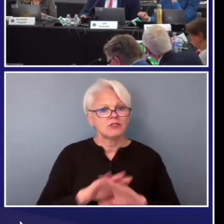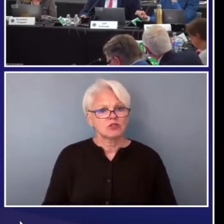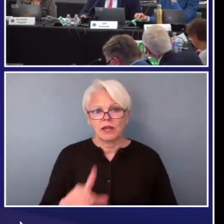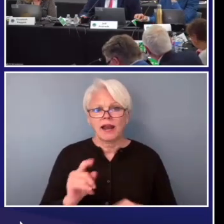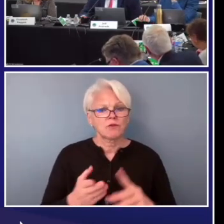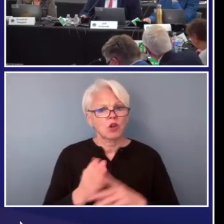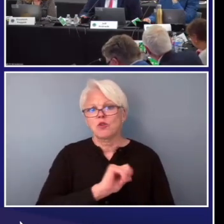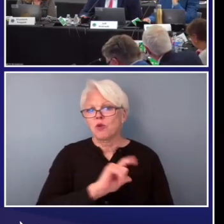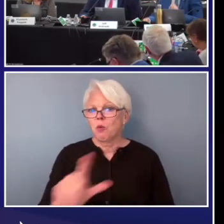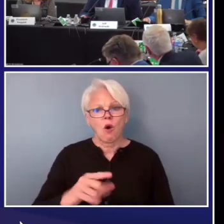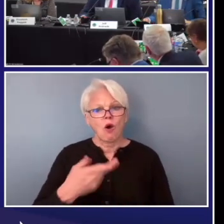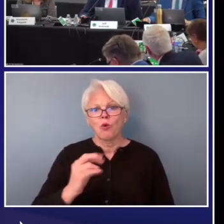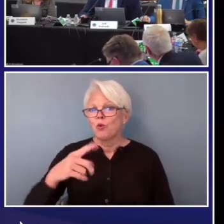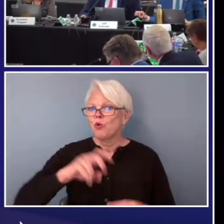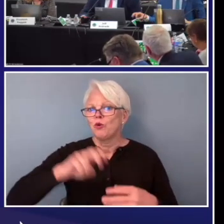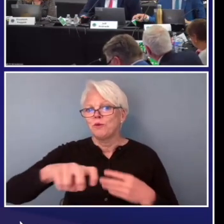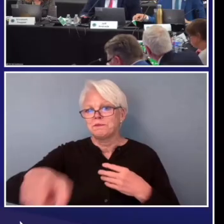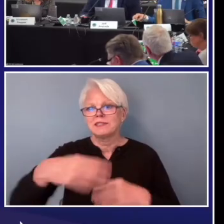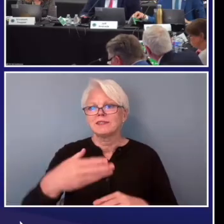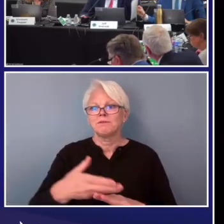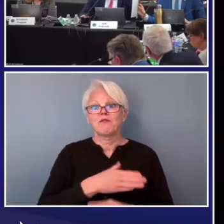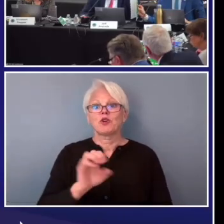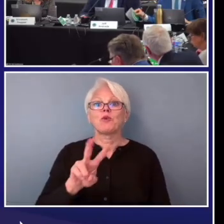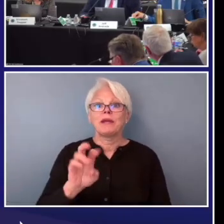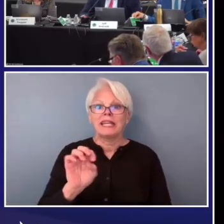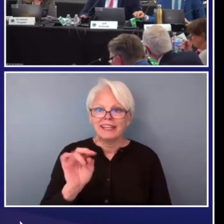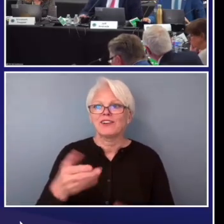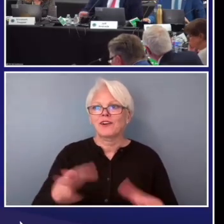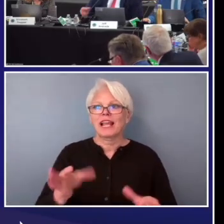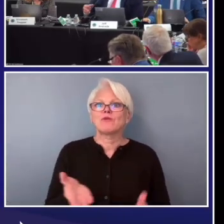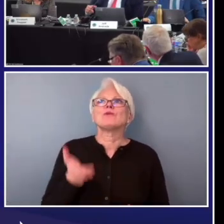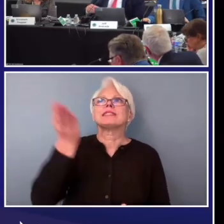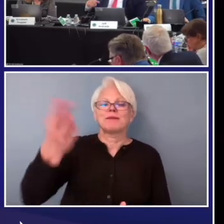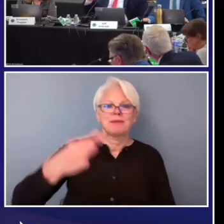1st before you can even submit an application. Thank you, Jeff. Jake did you want to add to that?